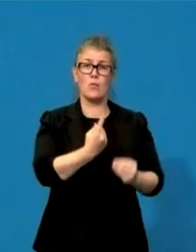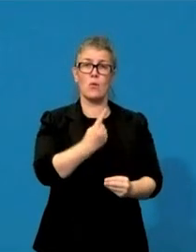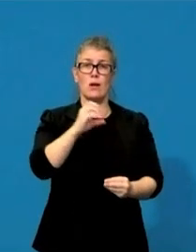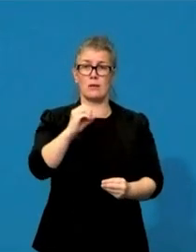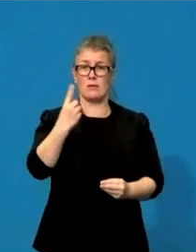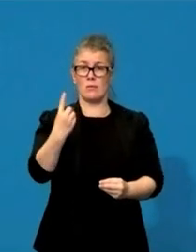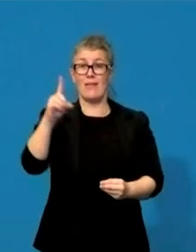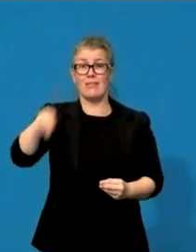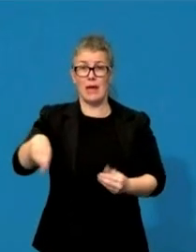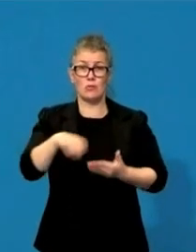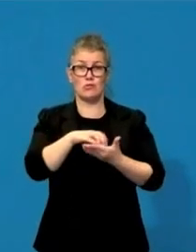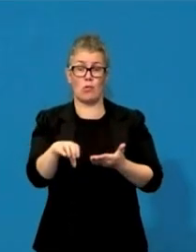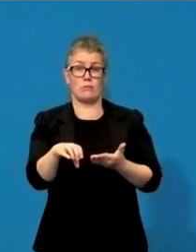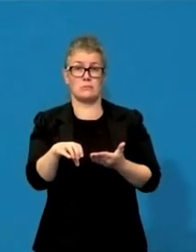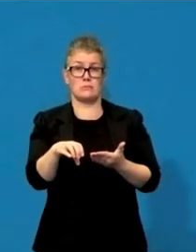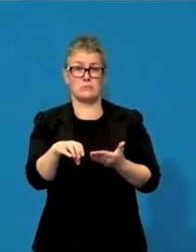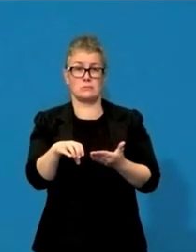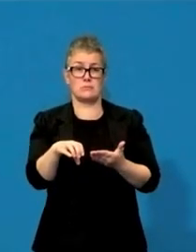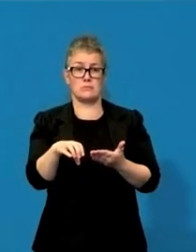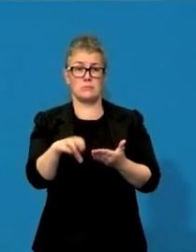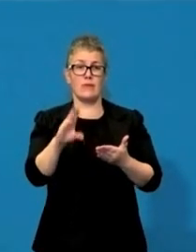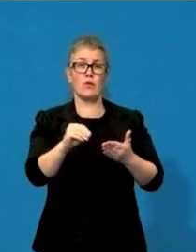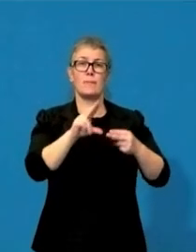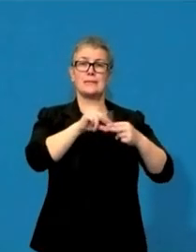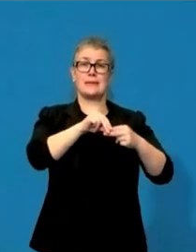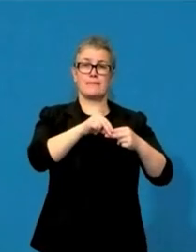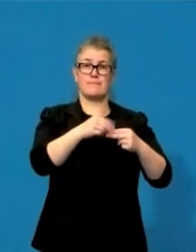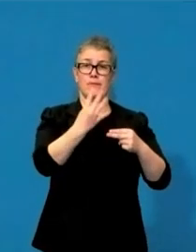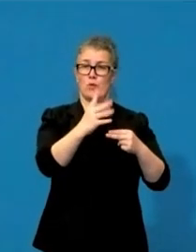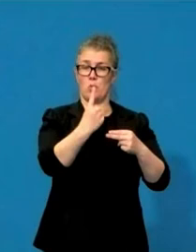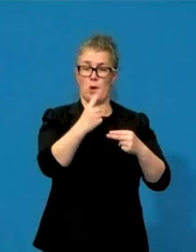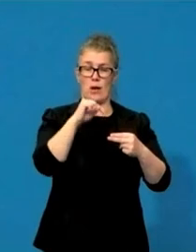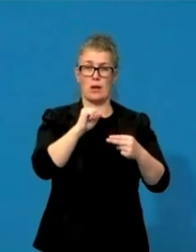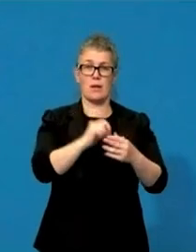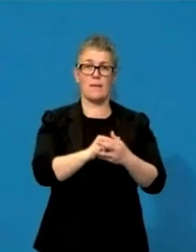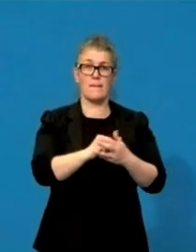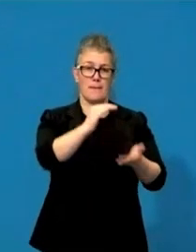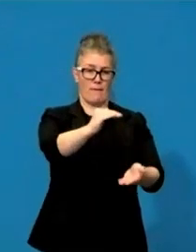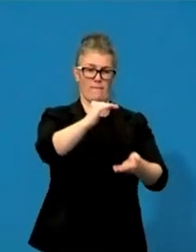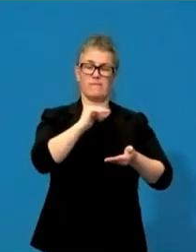That appears in tab 41 of the bundle volume C.